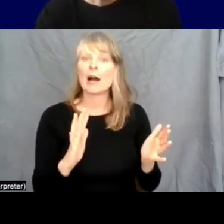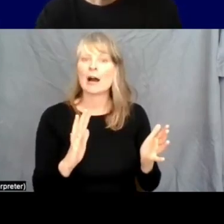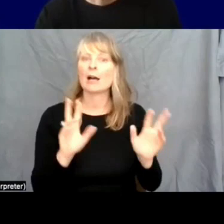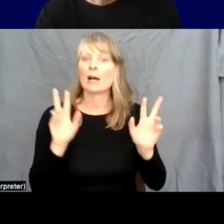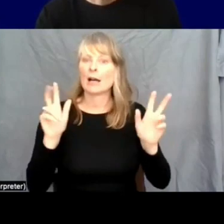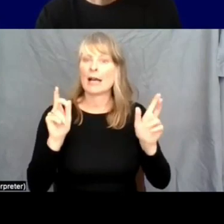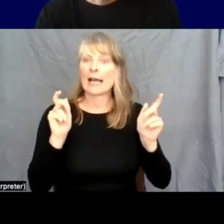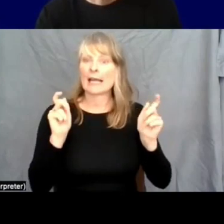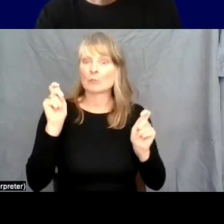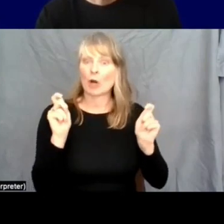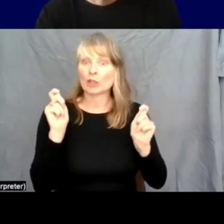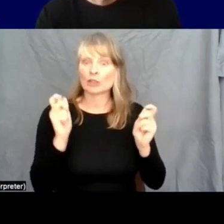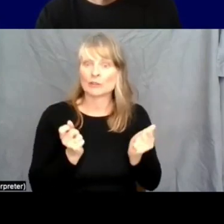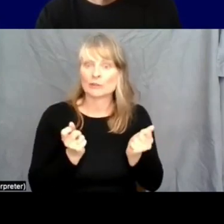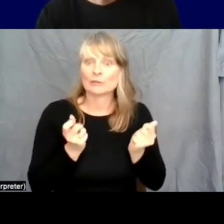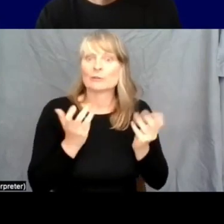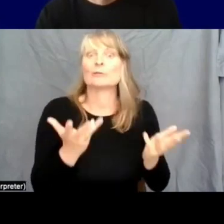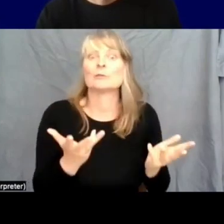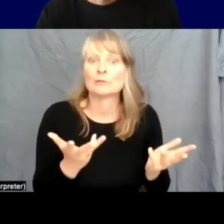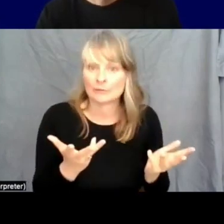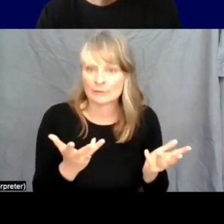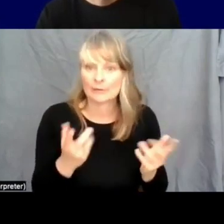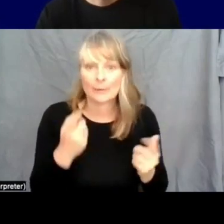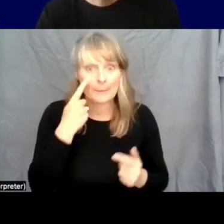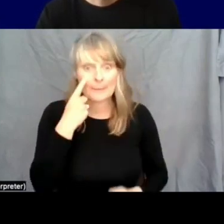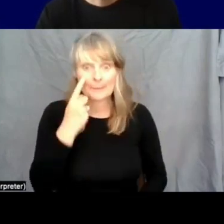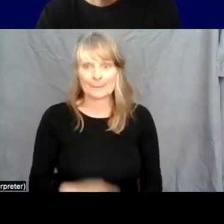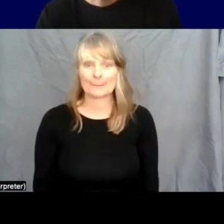of what she's been seeing. So let's have a look, and see if you can spot.